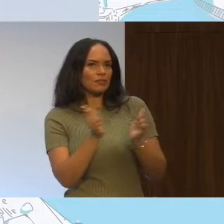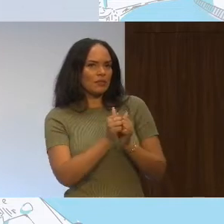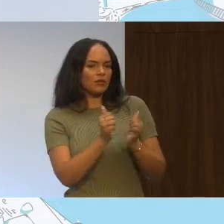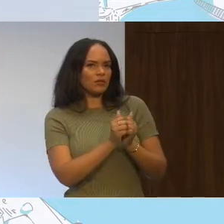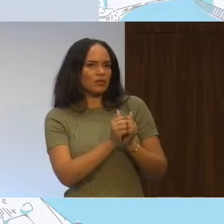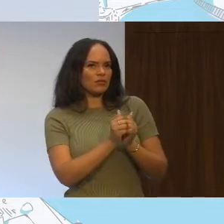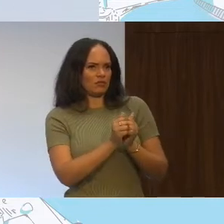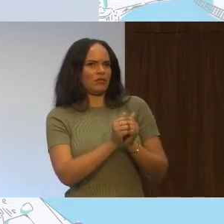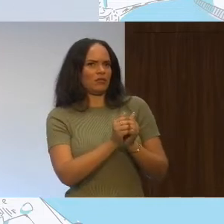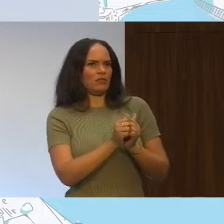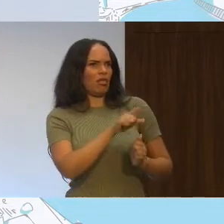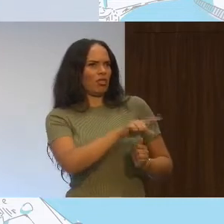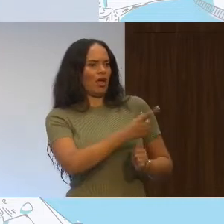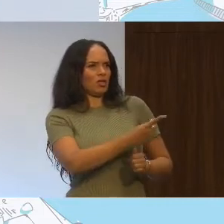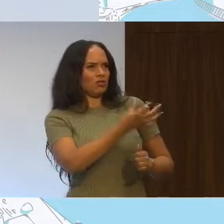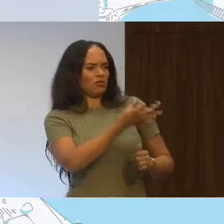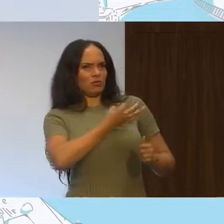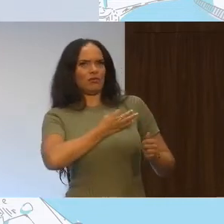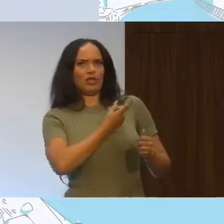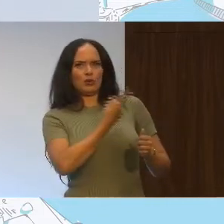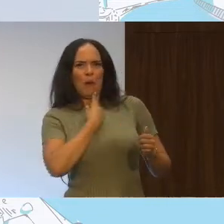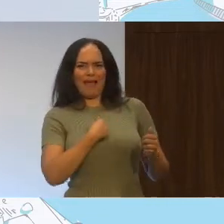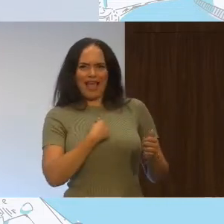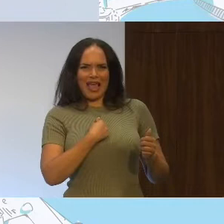an appropriate condition for such a program.